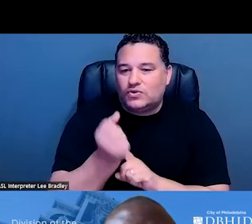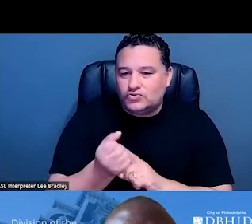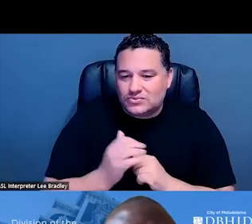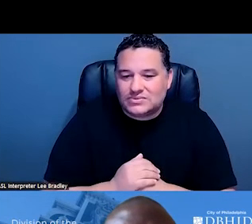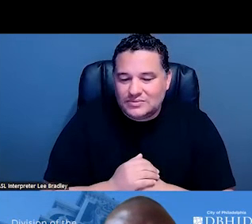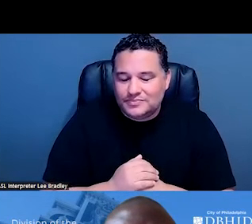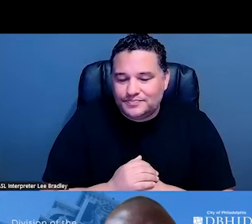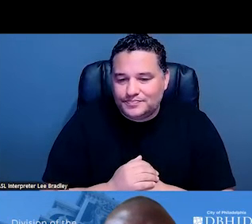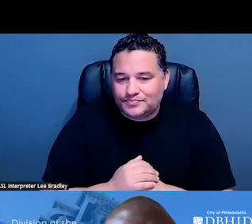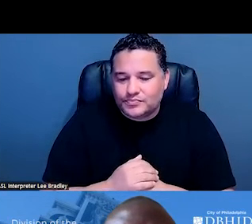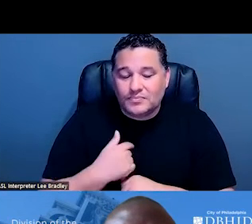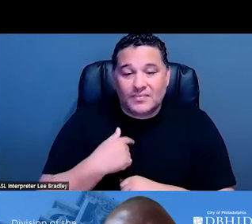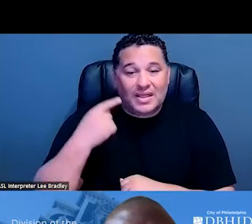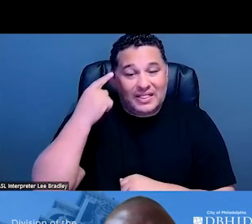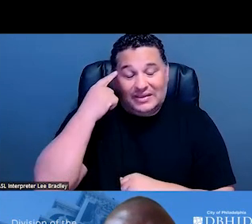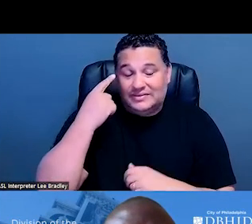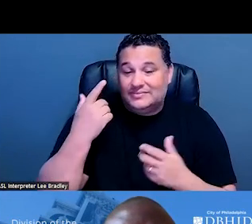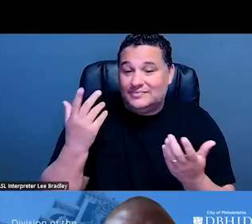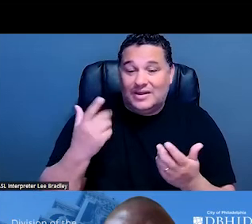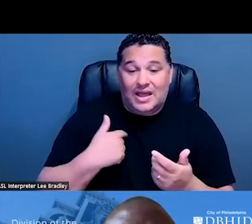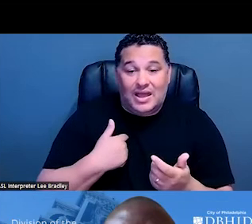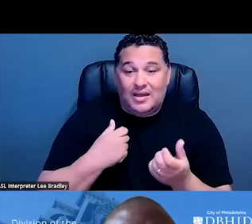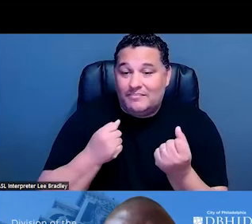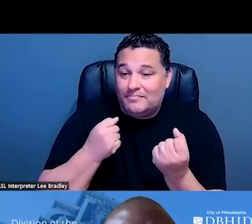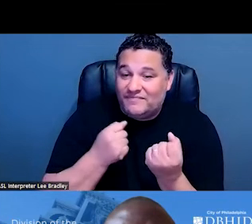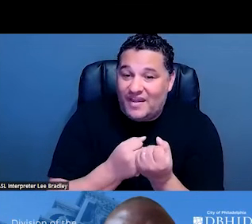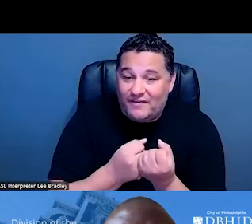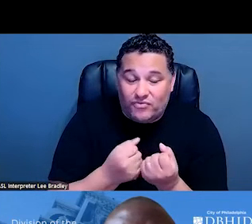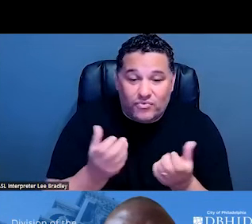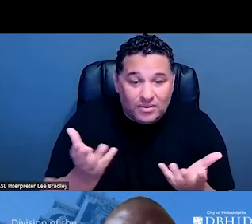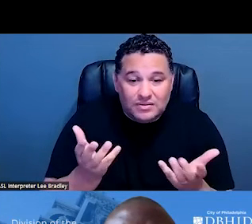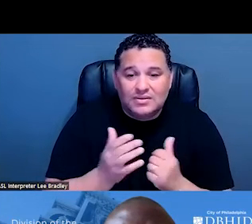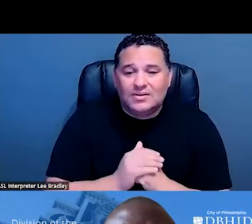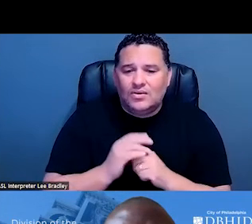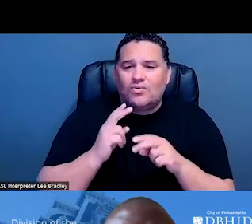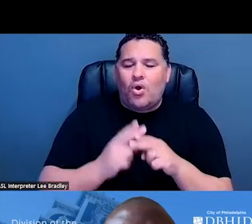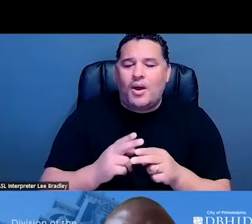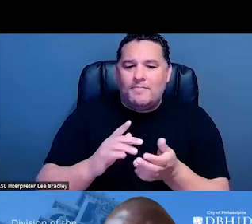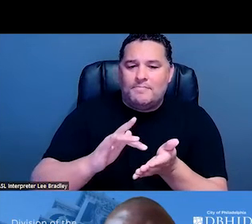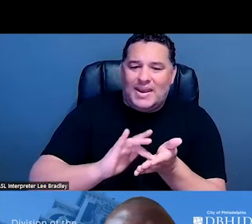OUT OF CRISIS STABILIZATION SITUATIONS. AND I THINK -- WHAT I AM, IN FAVOR